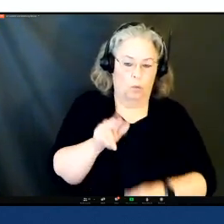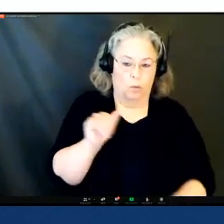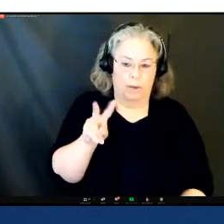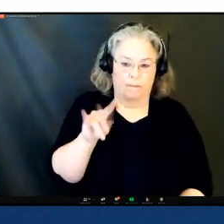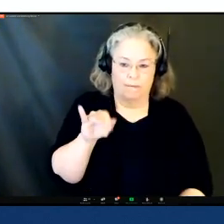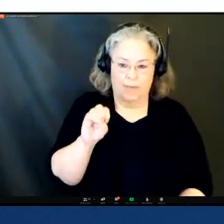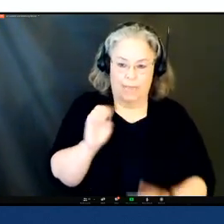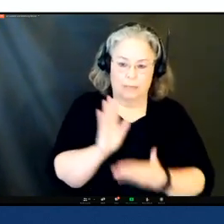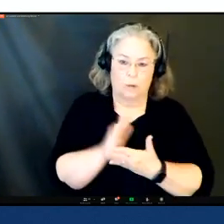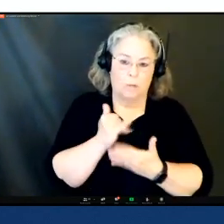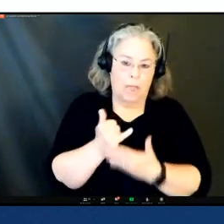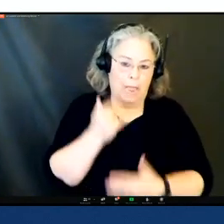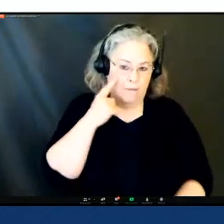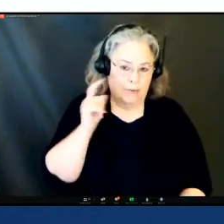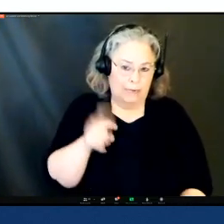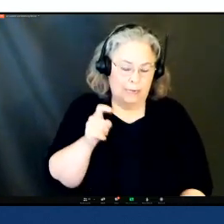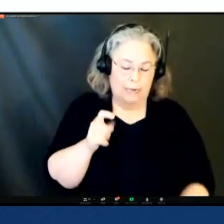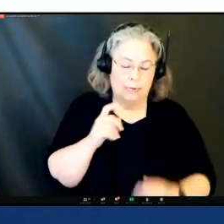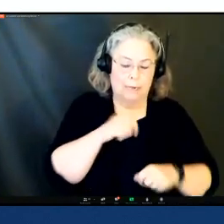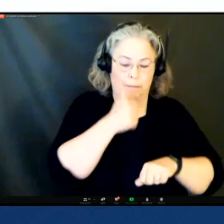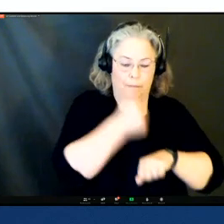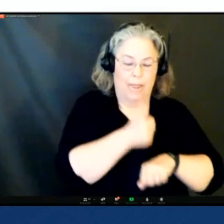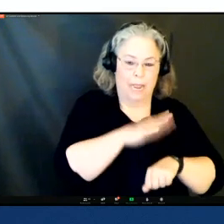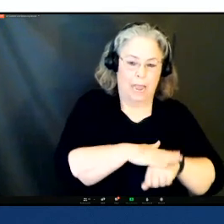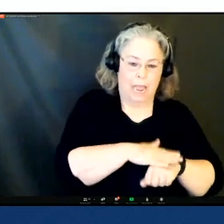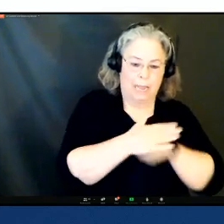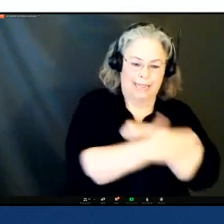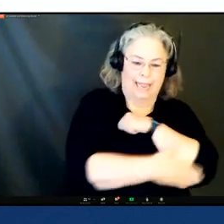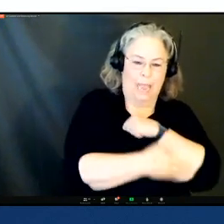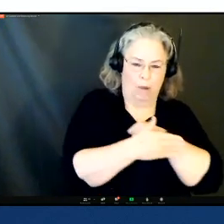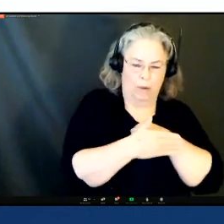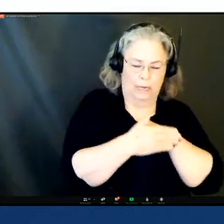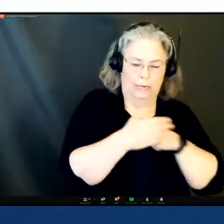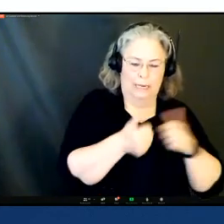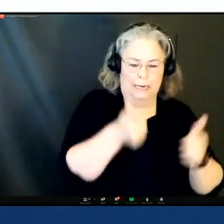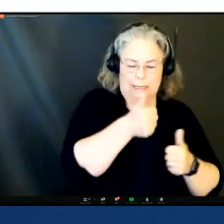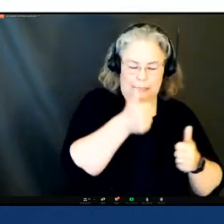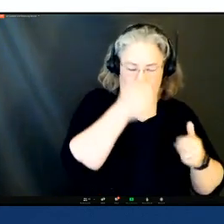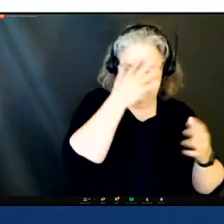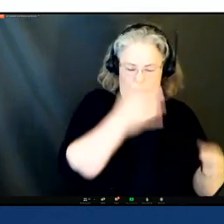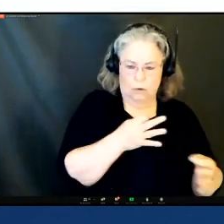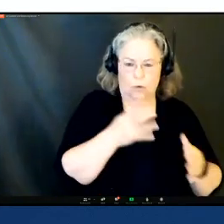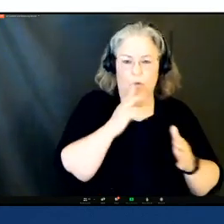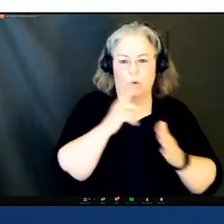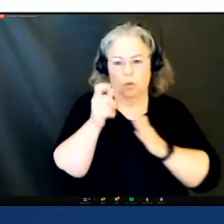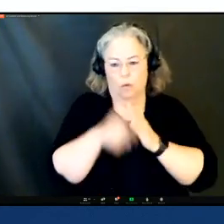due to the county executive's decisions. Well, right, the county executive's budget message complete preparation of the